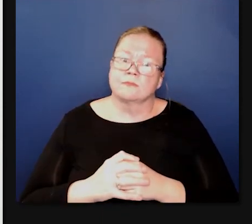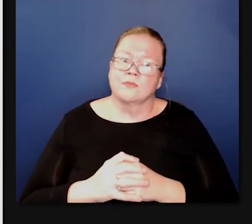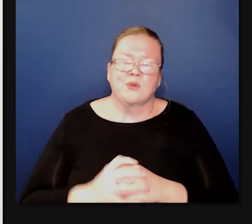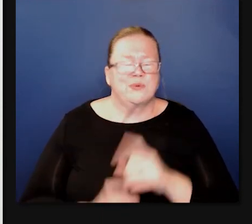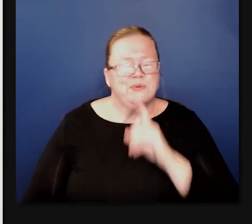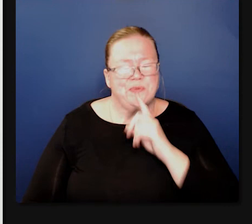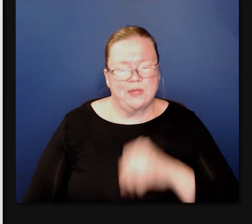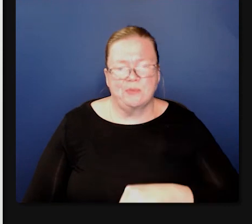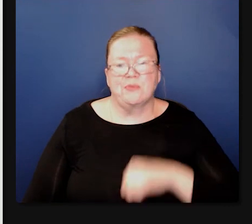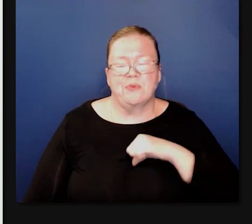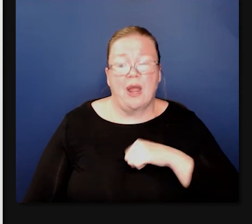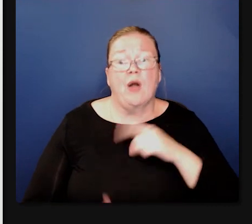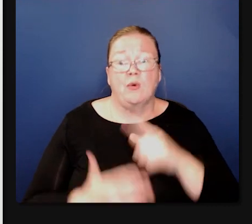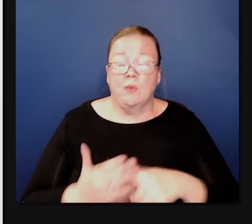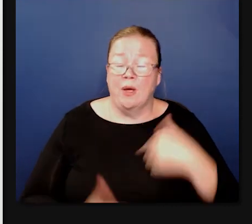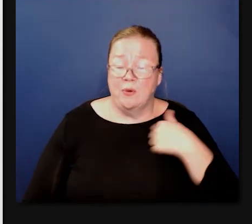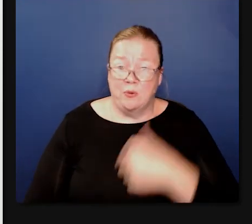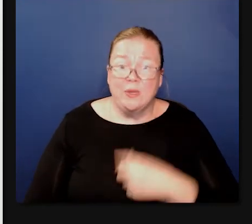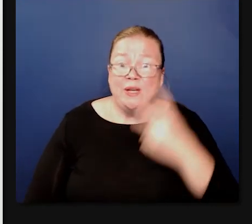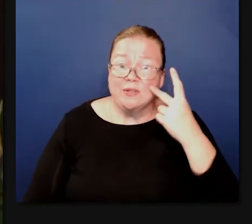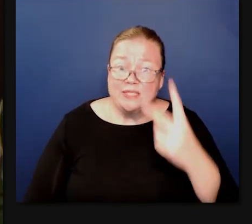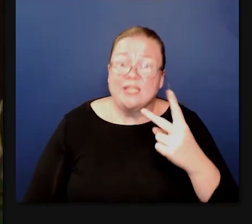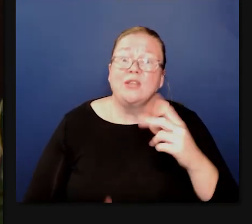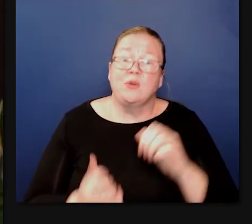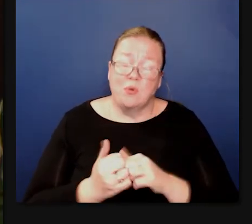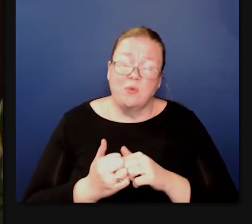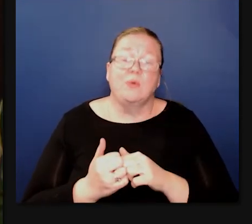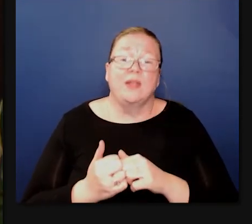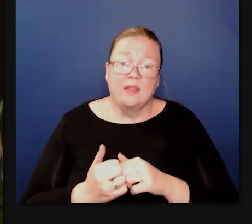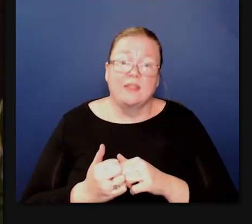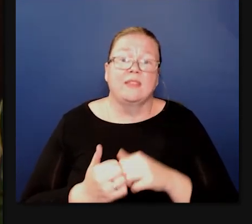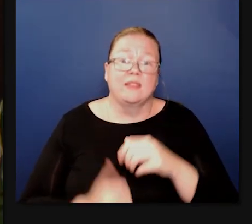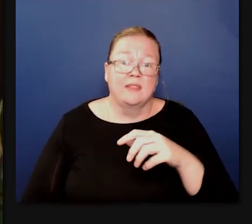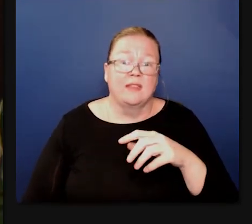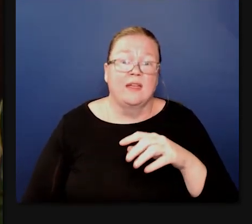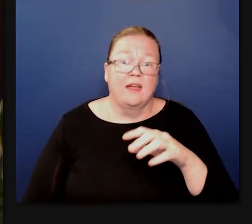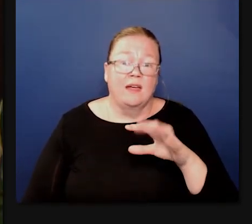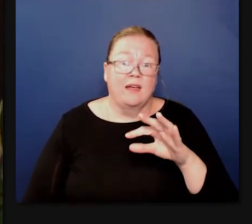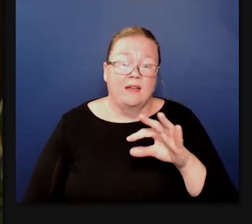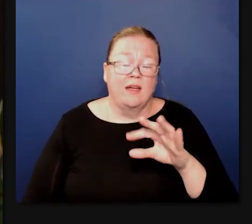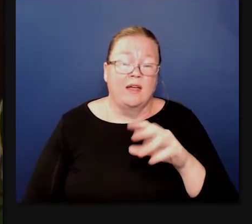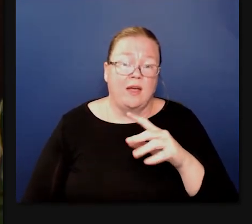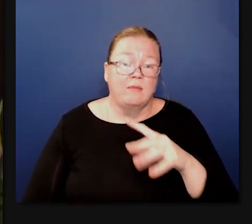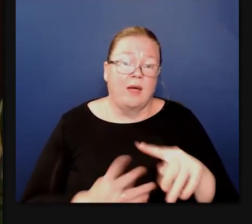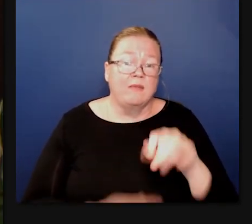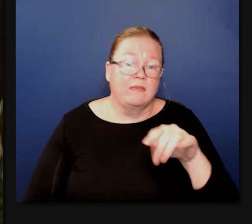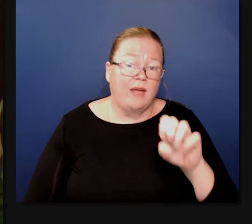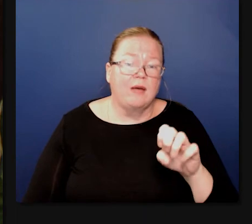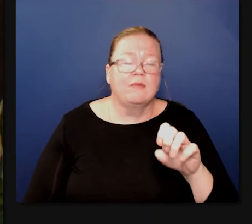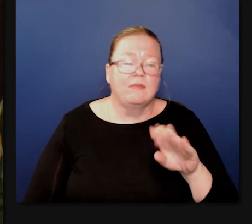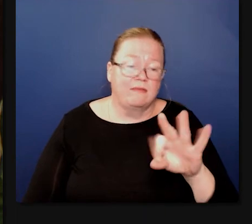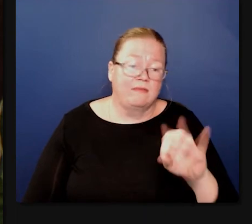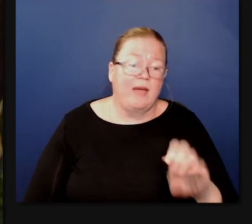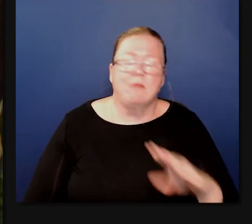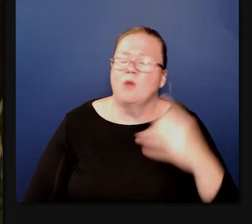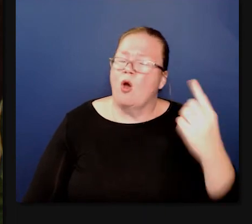We're extremely proud of what we are releasing with PlayFab UGC. At the same time, where it's all about constantly improving,